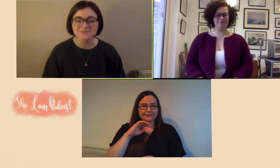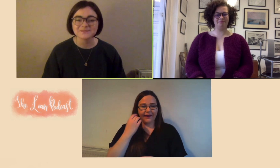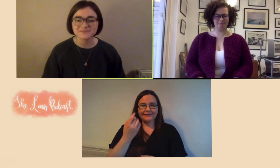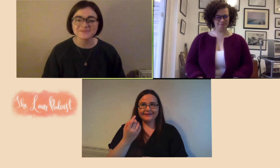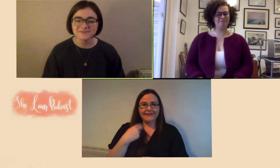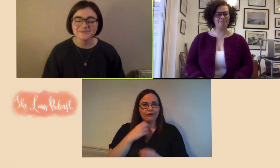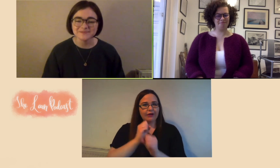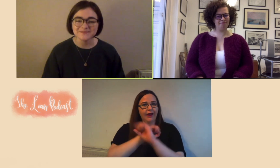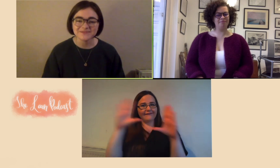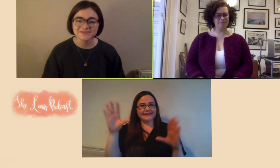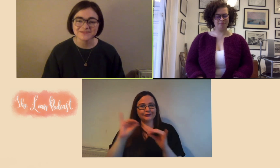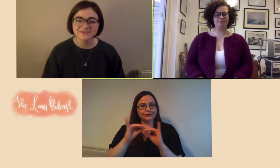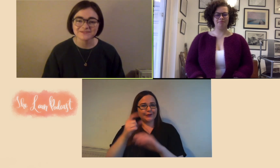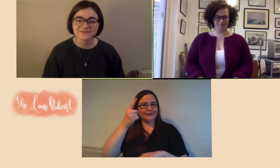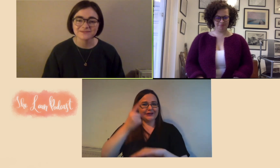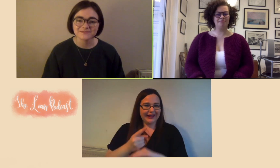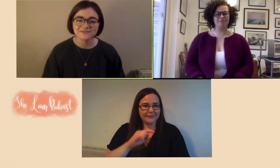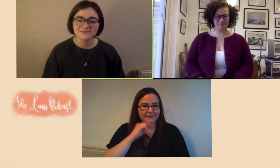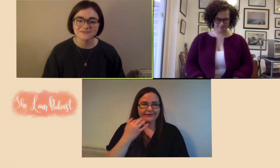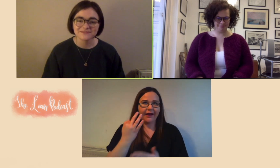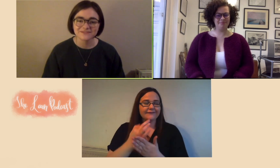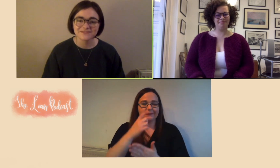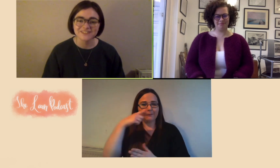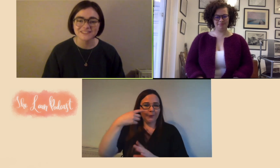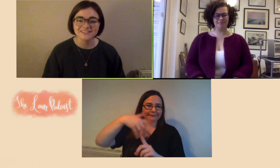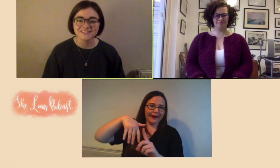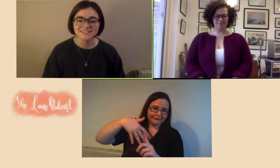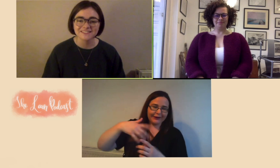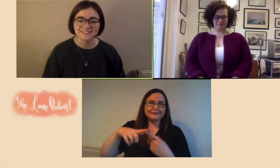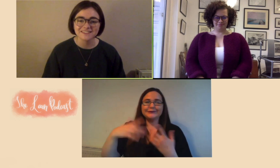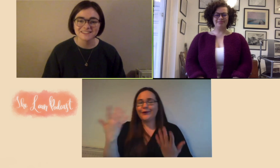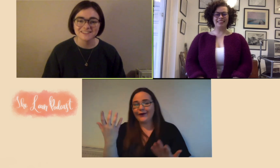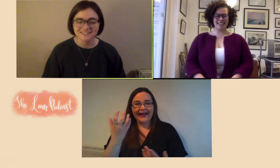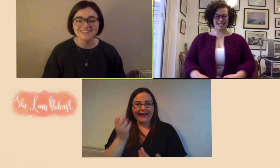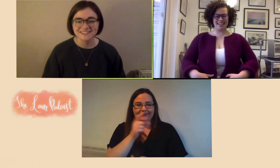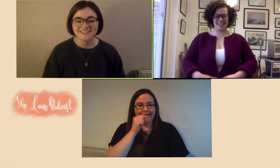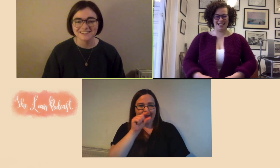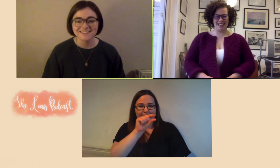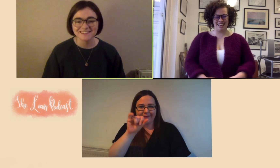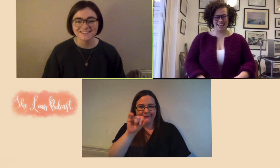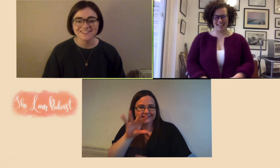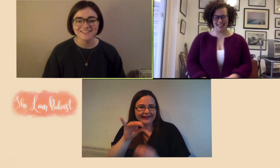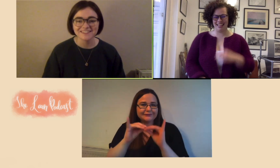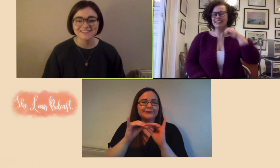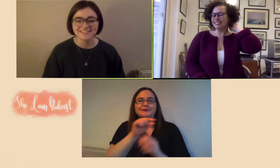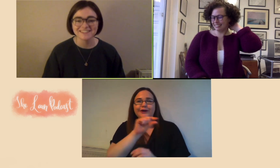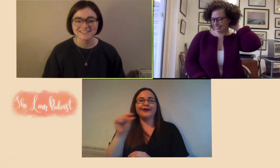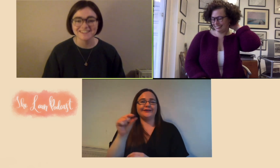but all eyes are on the interpreter for an online meeting, just because it's so clear and obvious that the interpreter there